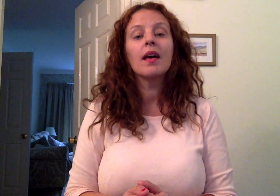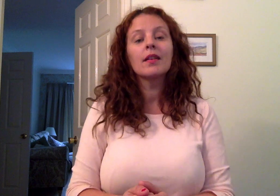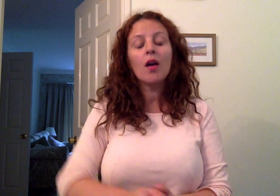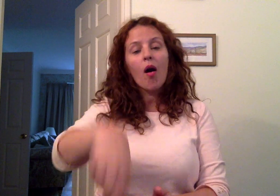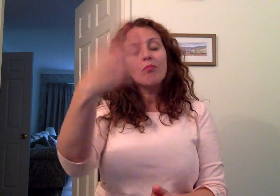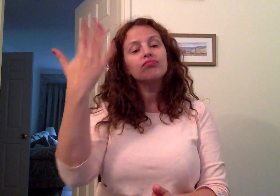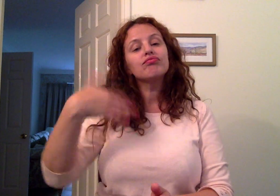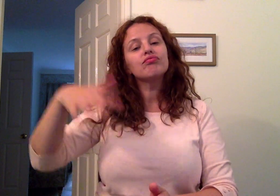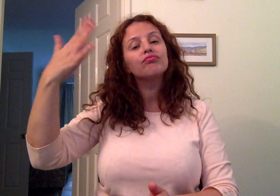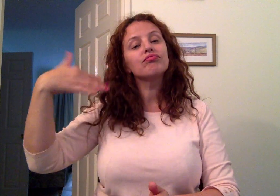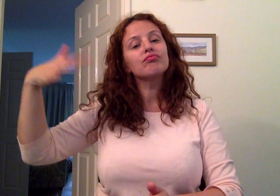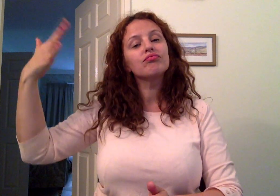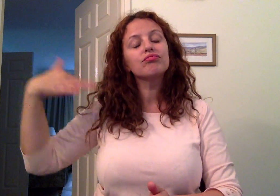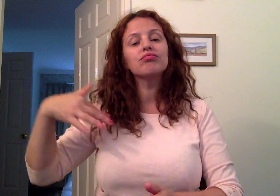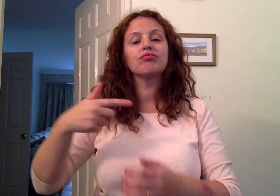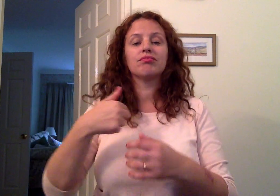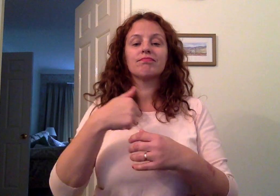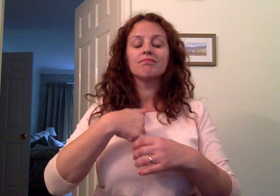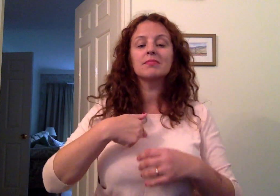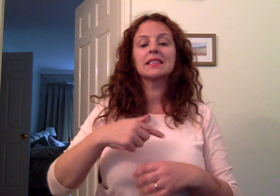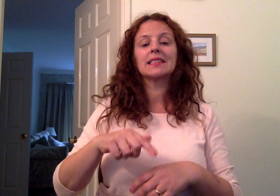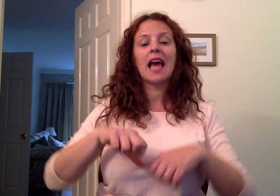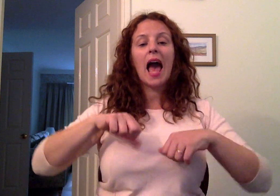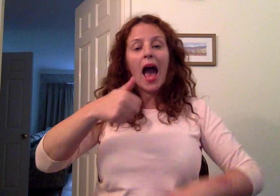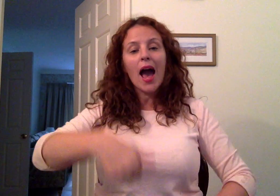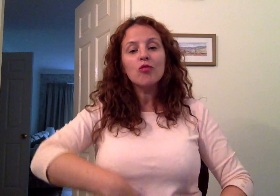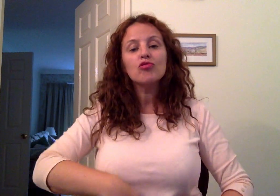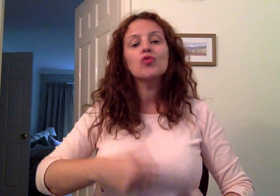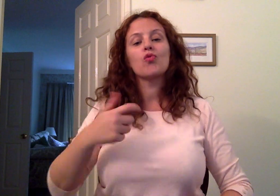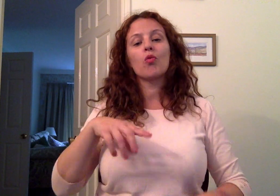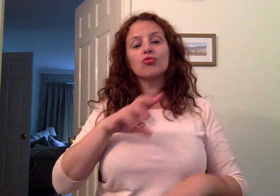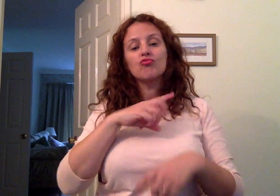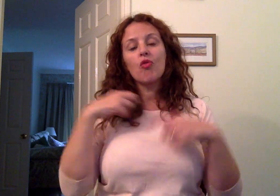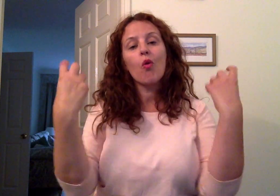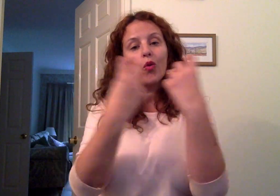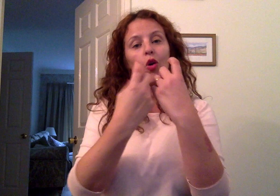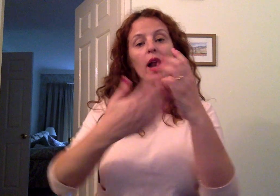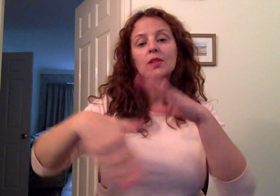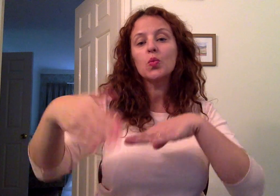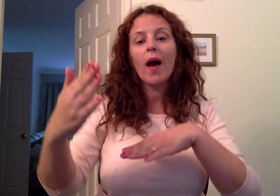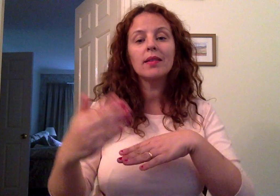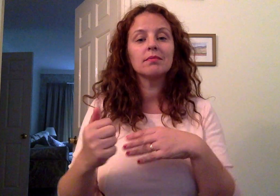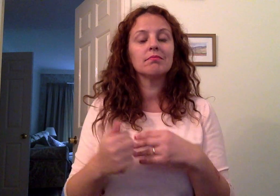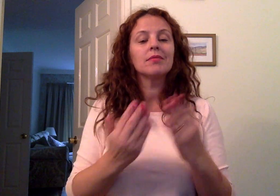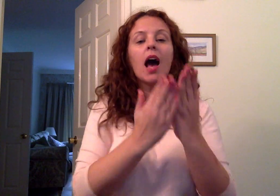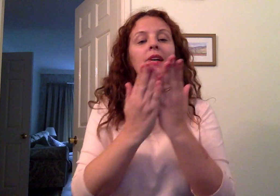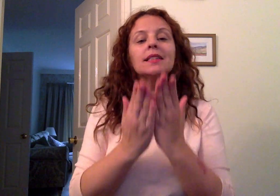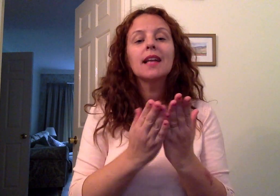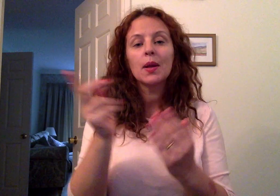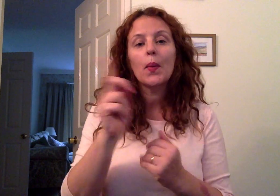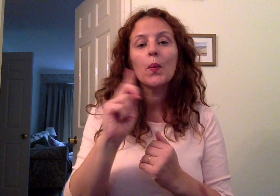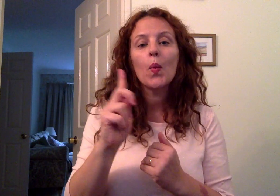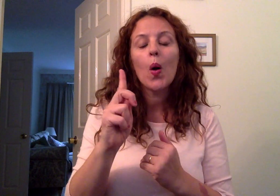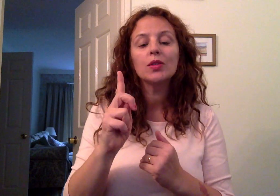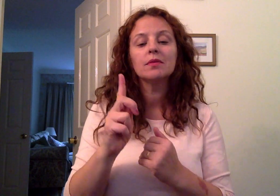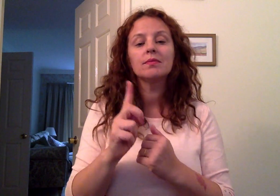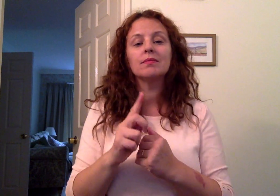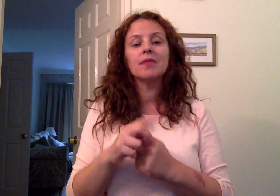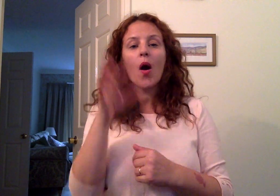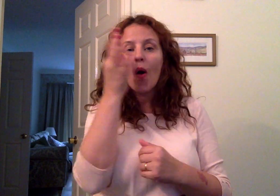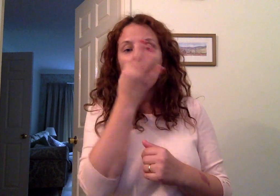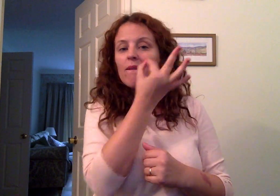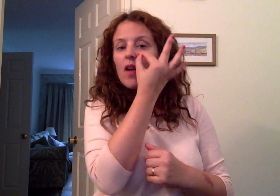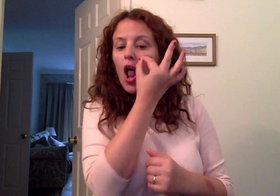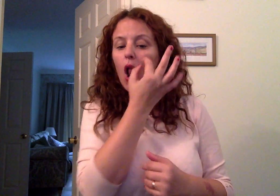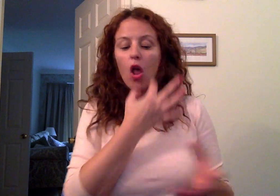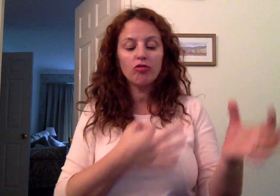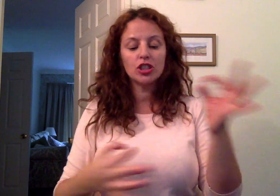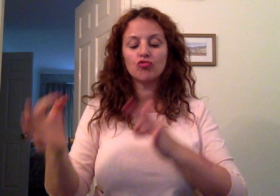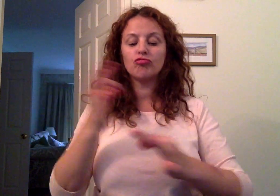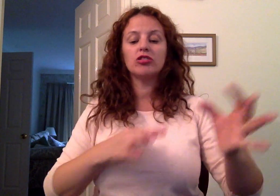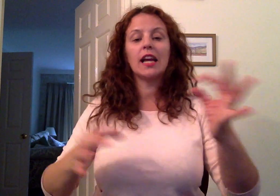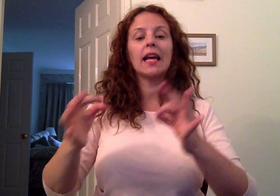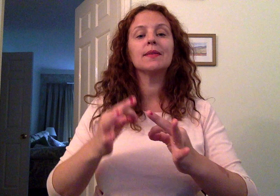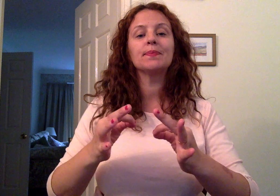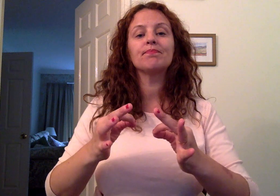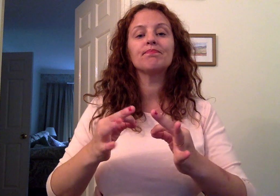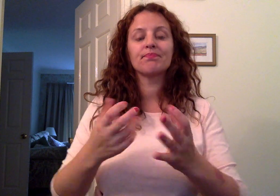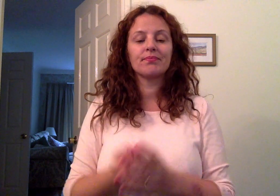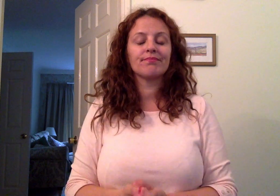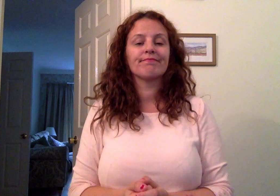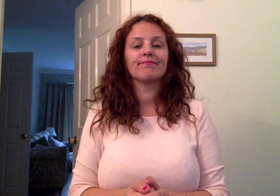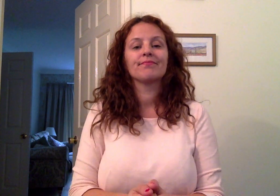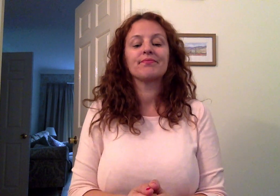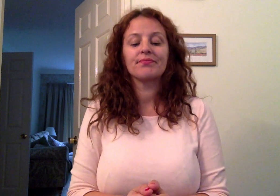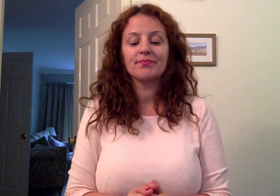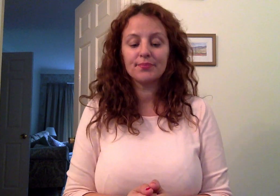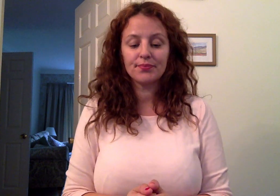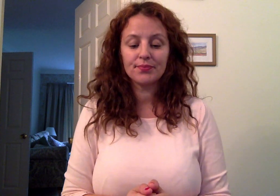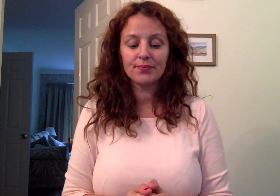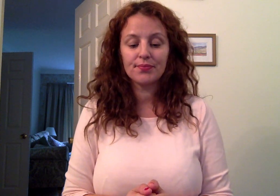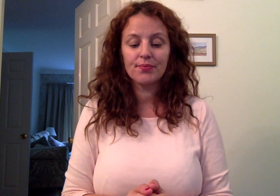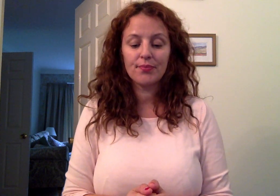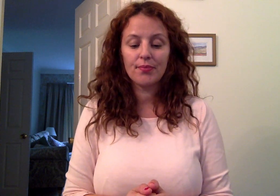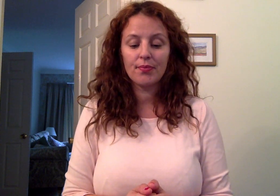Long time ago agricultural college went, study what, floristry.